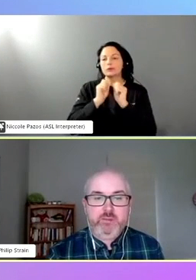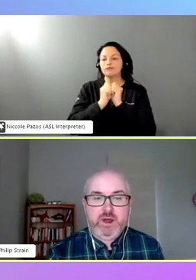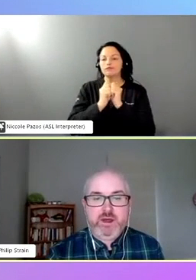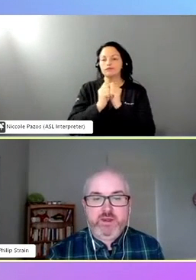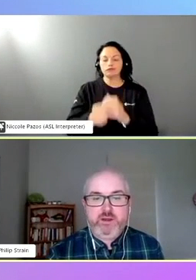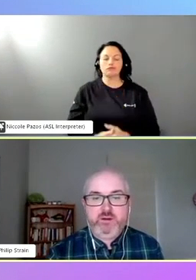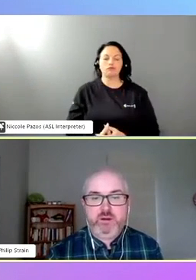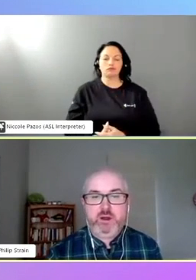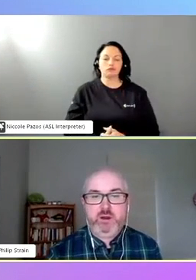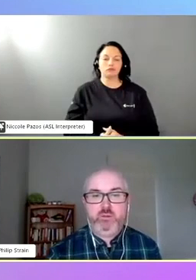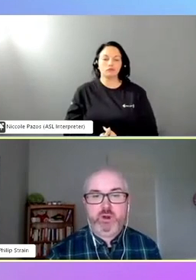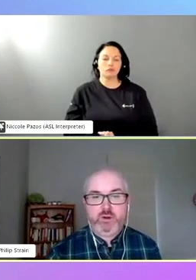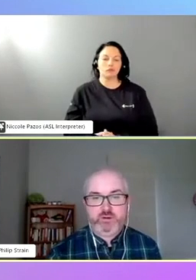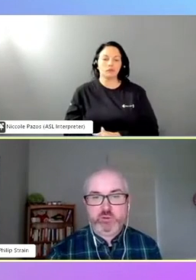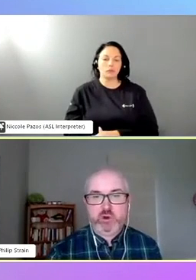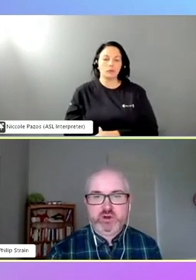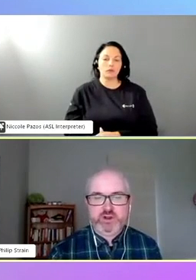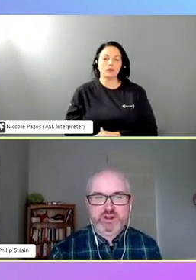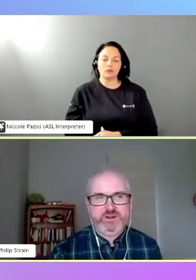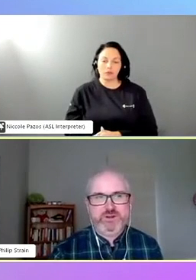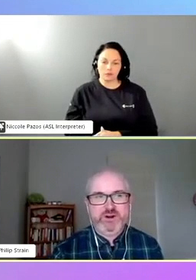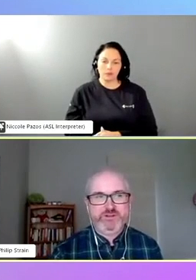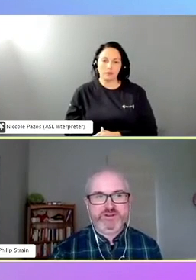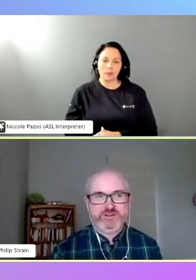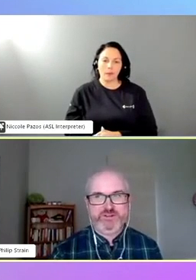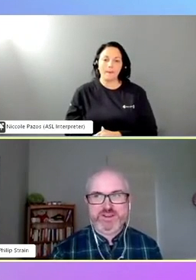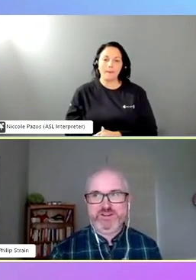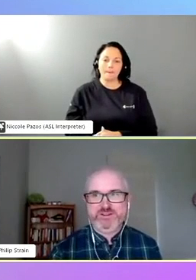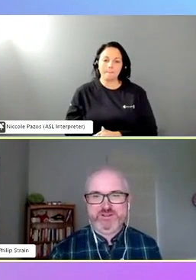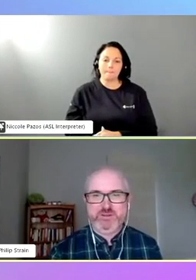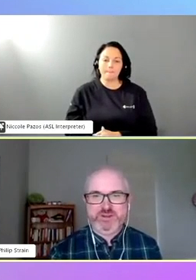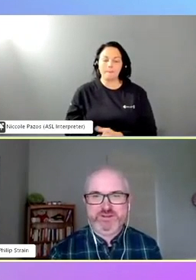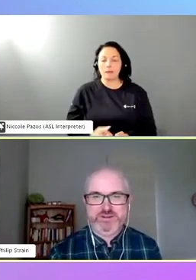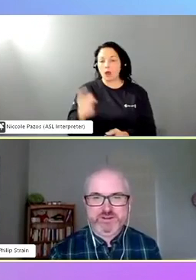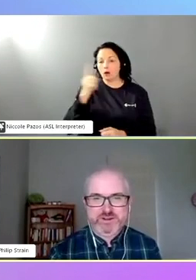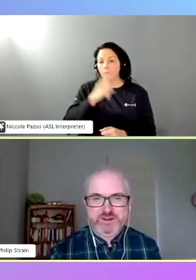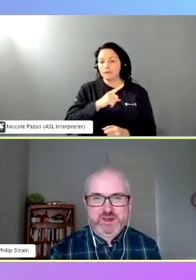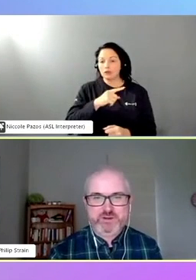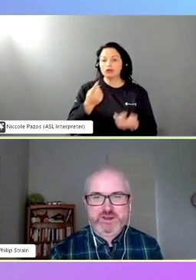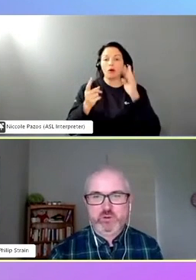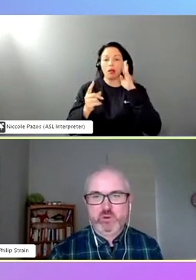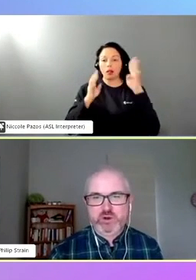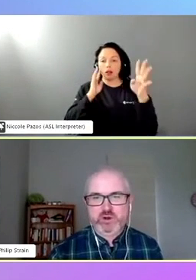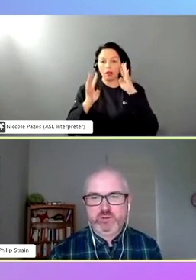We are planning to use several assistive technologies in the future, but for the moment